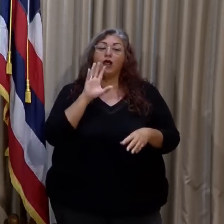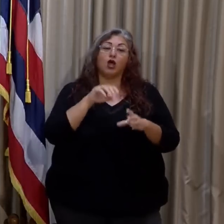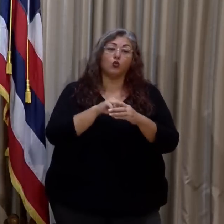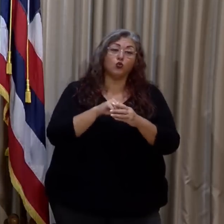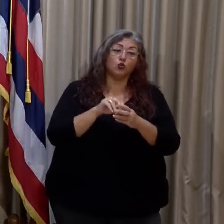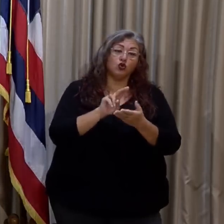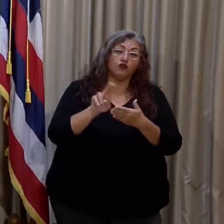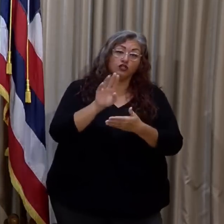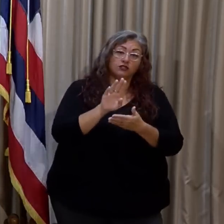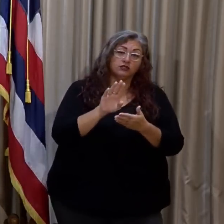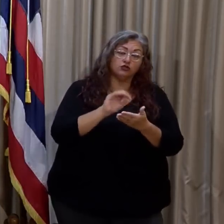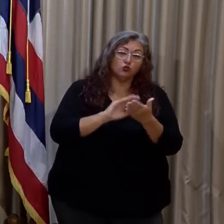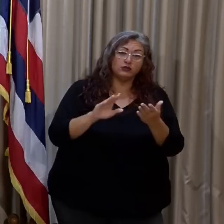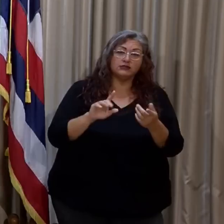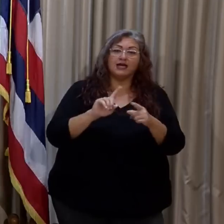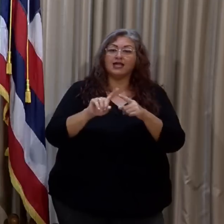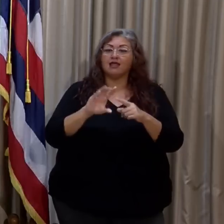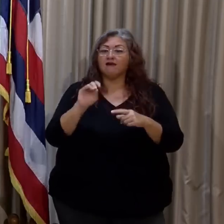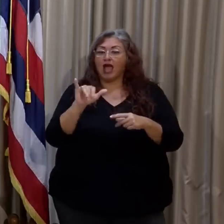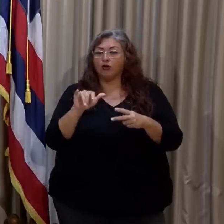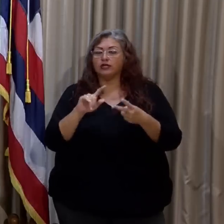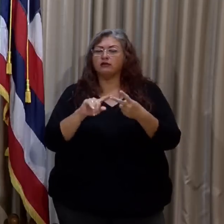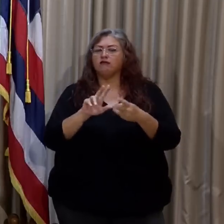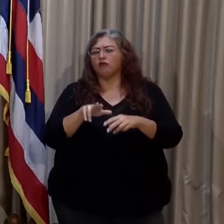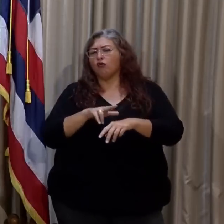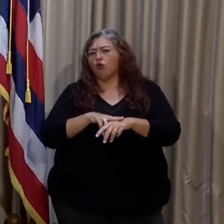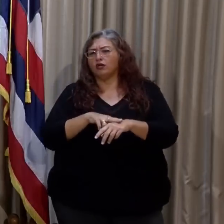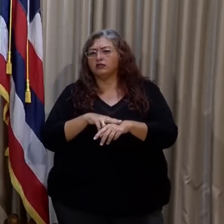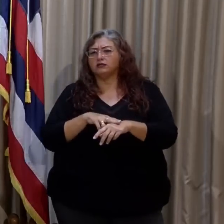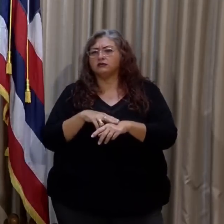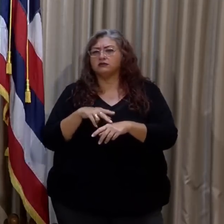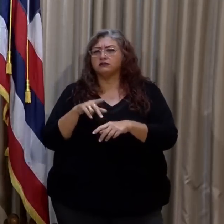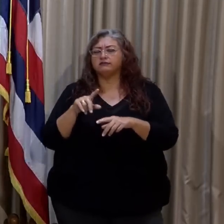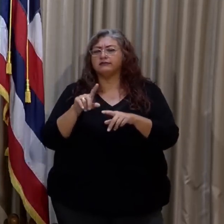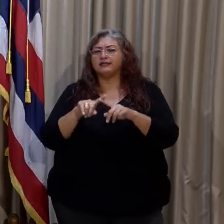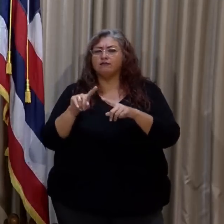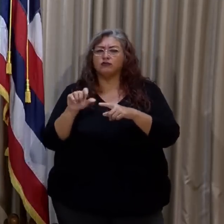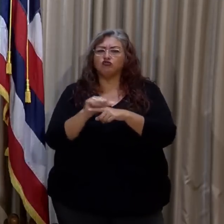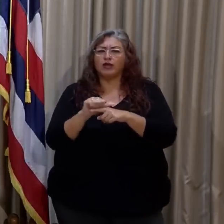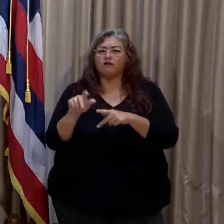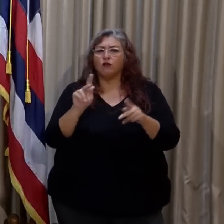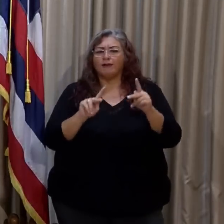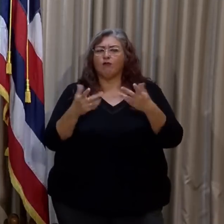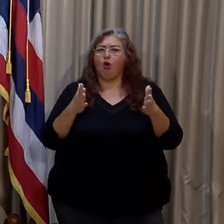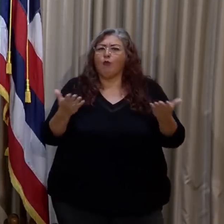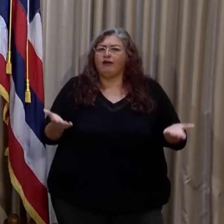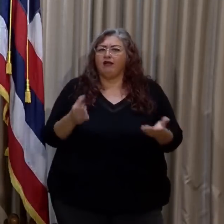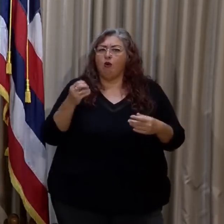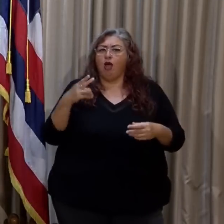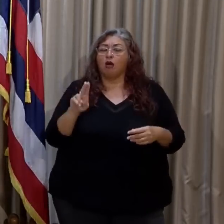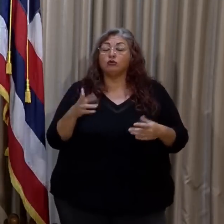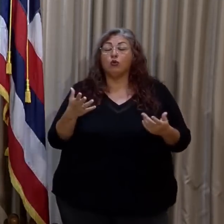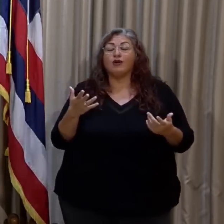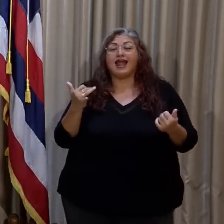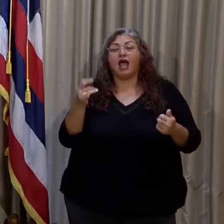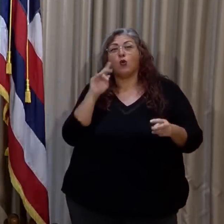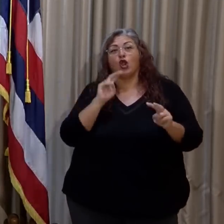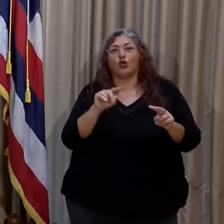OF JUNE 2021, IN THE NEXT YEAR. STUDENTS FROM OTHER COUNTIES, AS